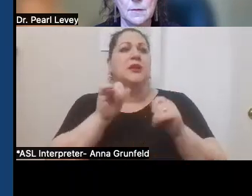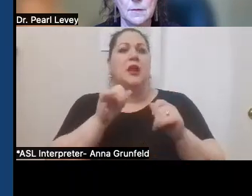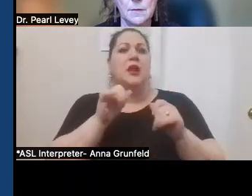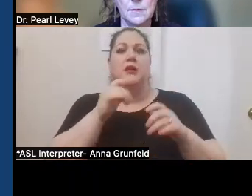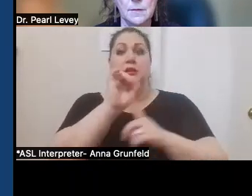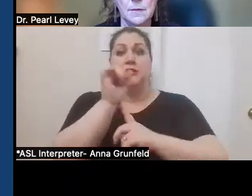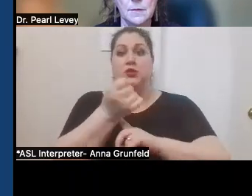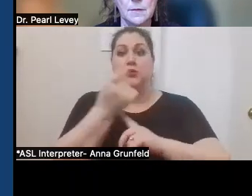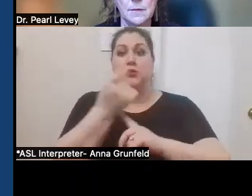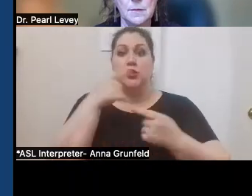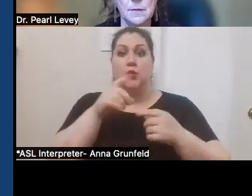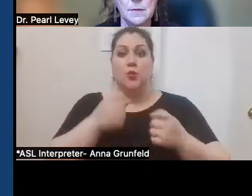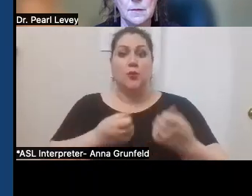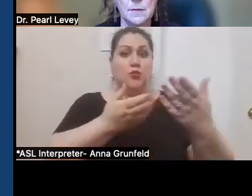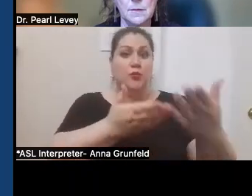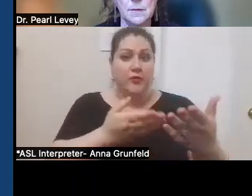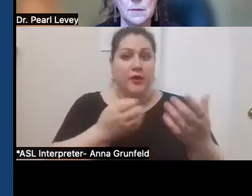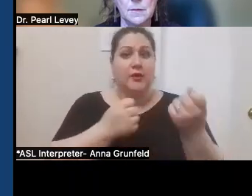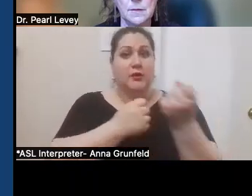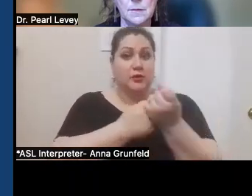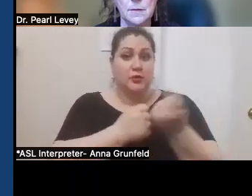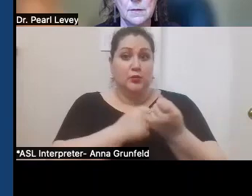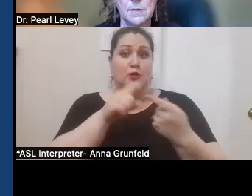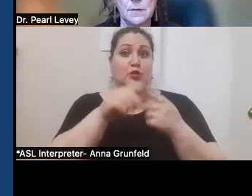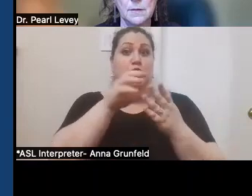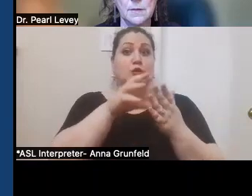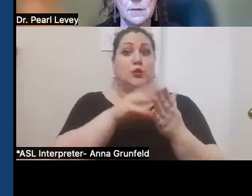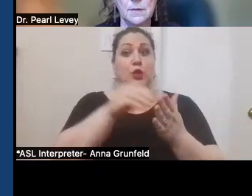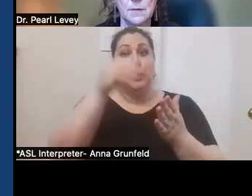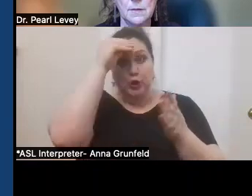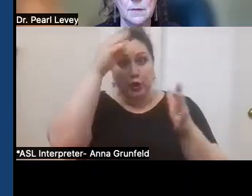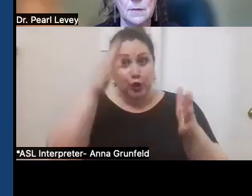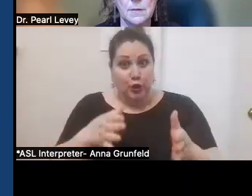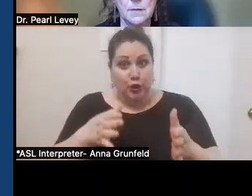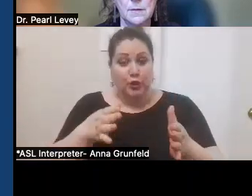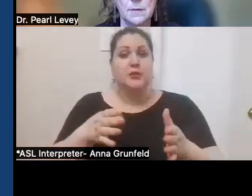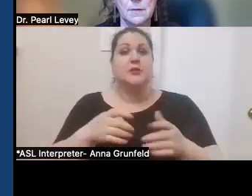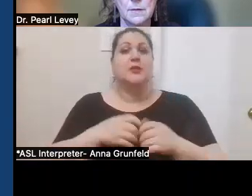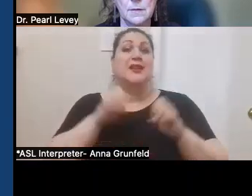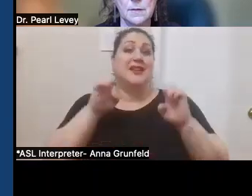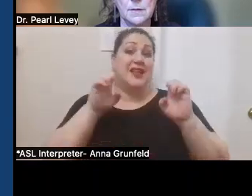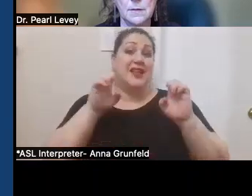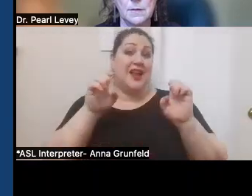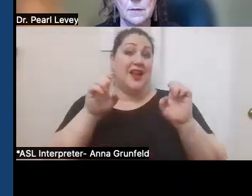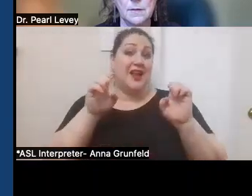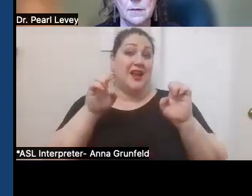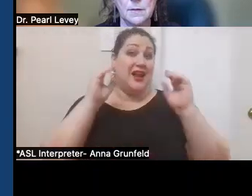As educators, educators need to remember that they are there as educators and not as medical providers.